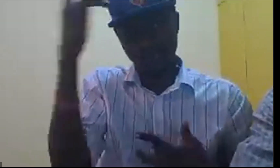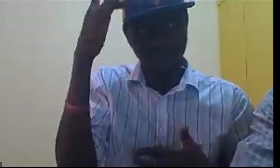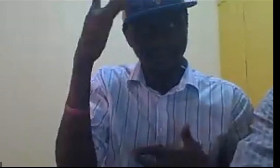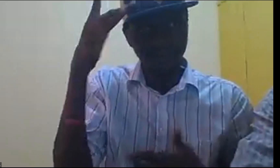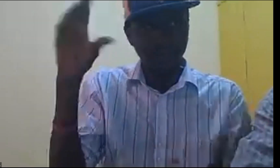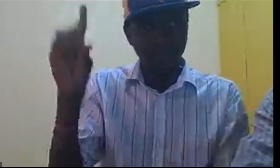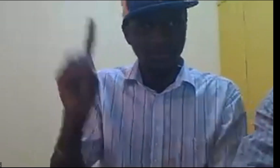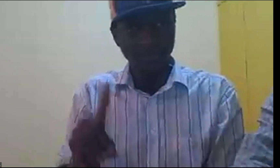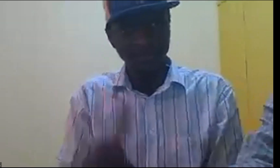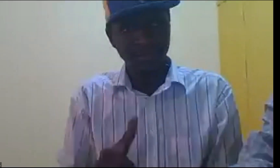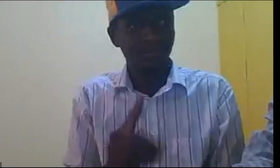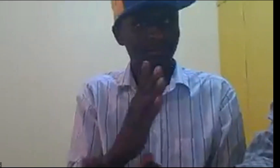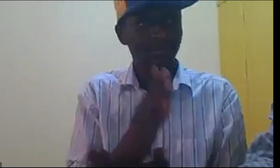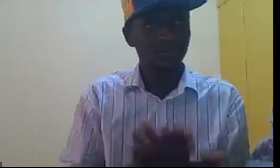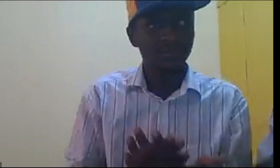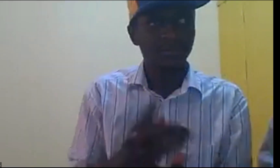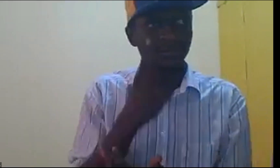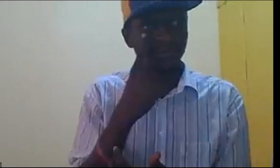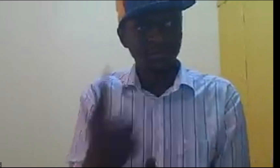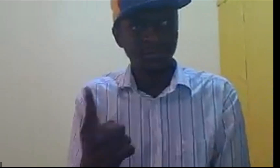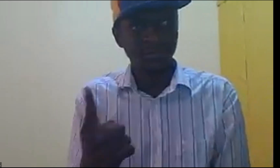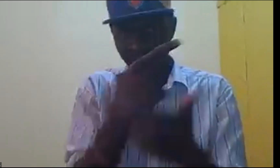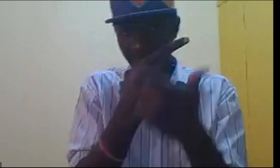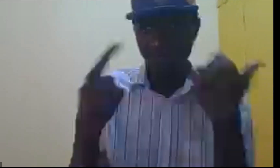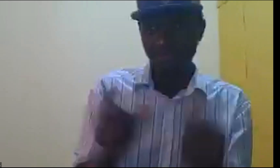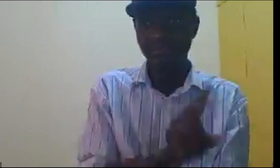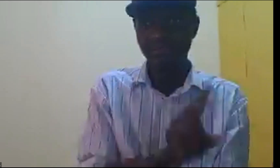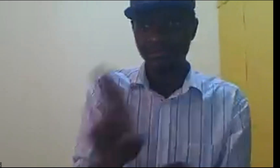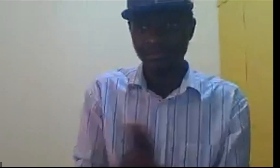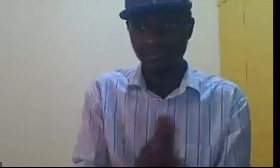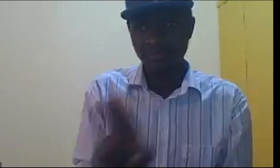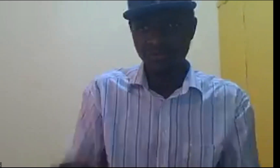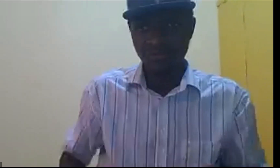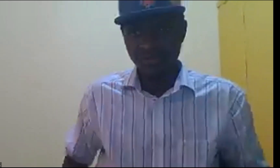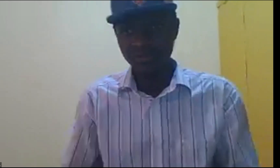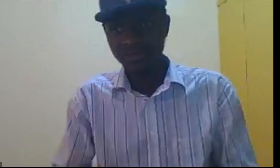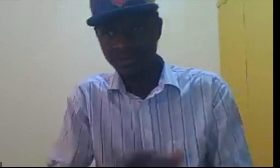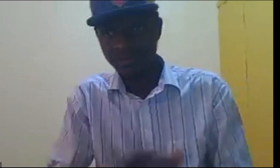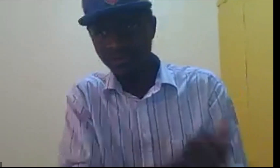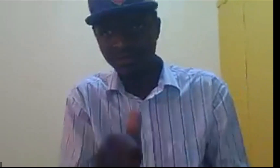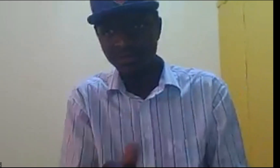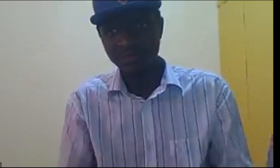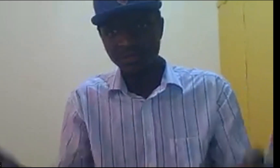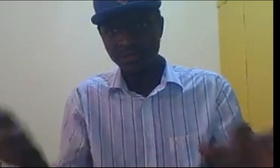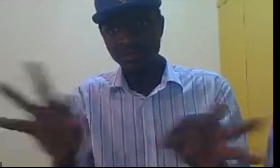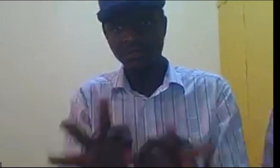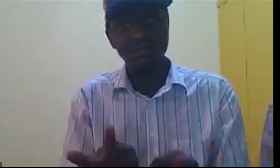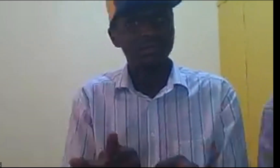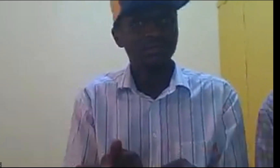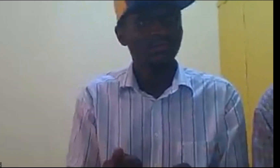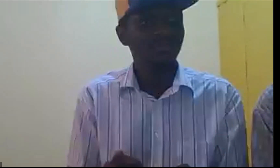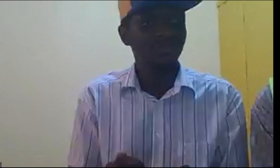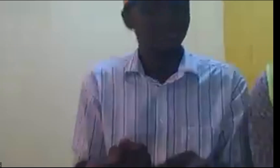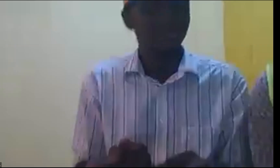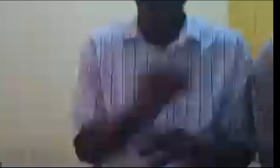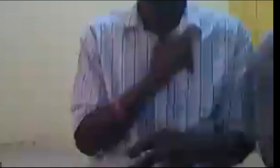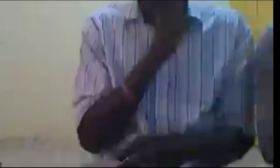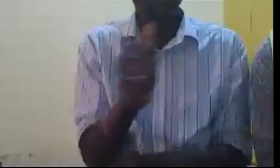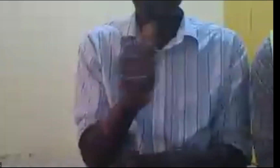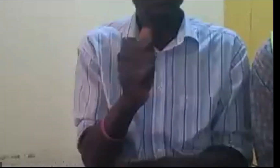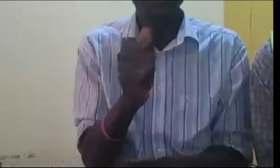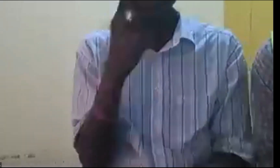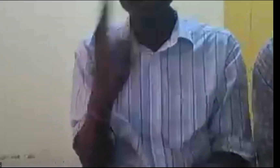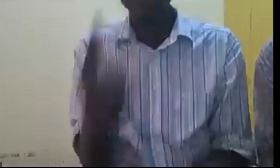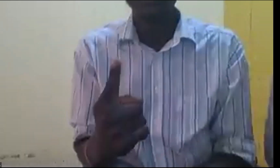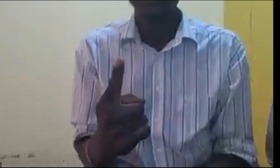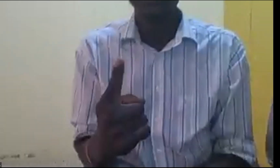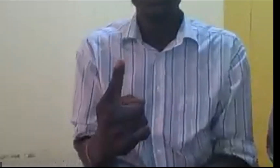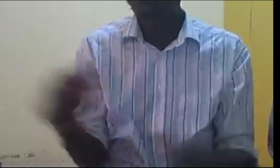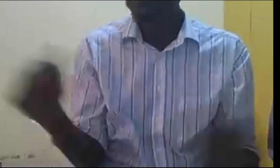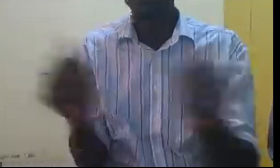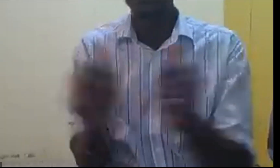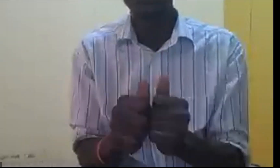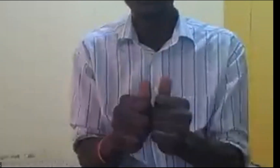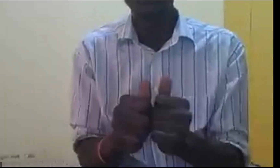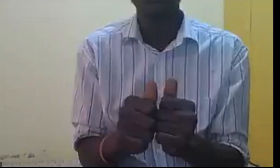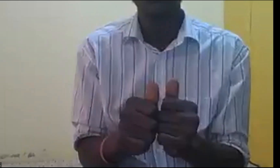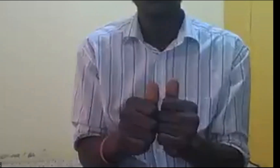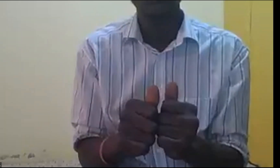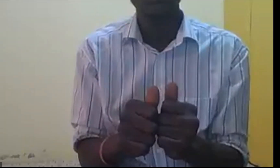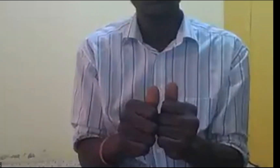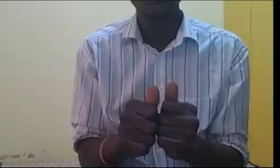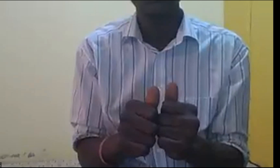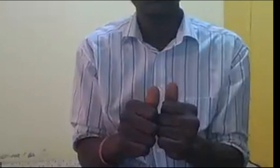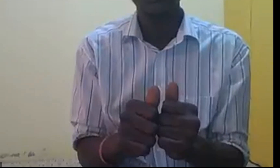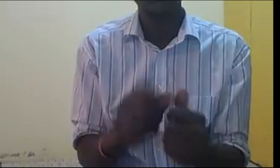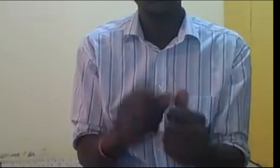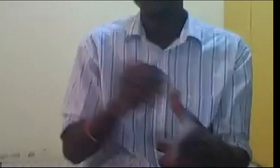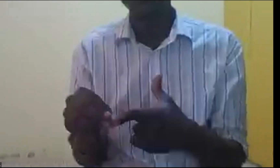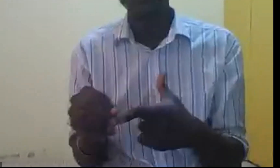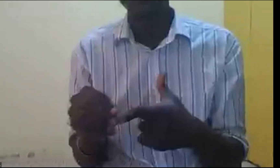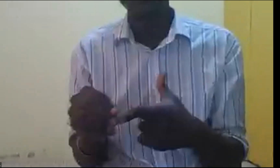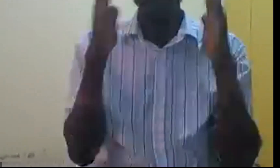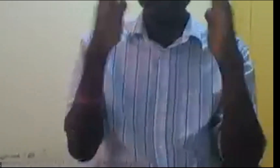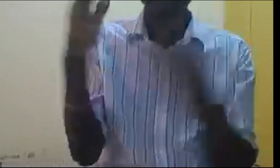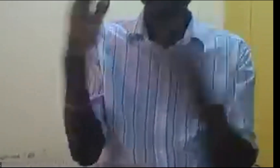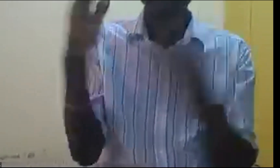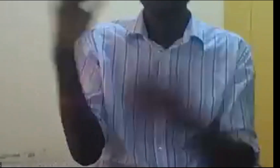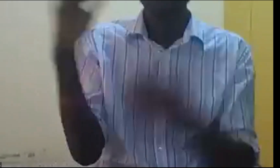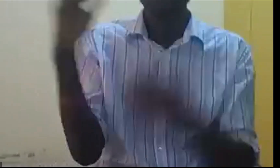Also of how we as organizations, can, you know, ensure inclusion, not just in the work that we do at the community level, but also within our organization themselves, which I think is super important.